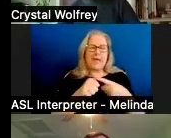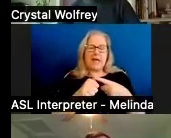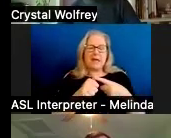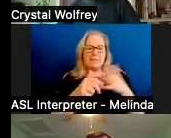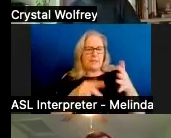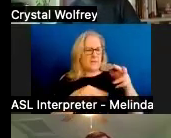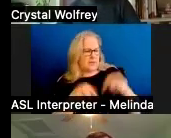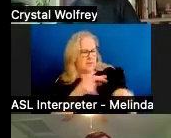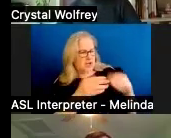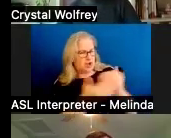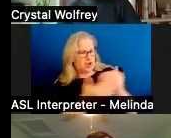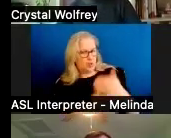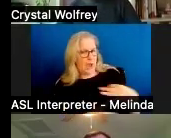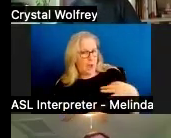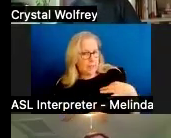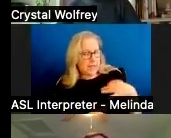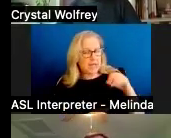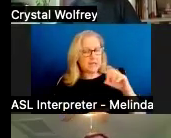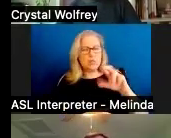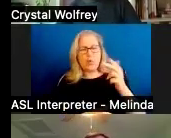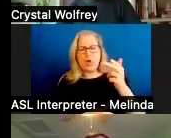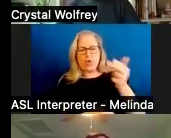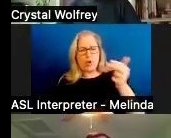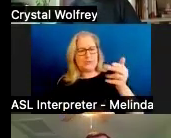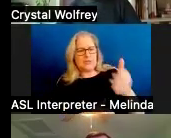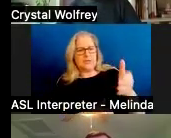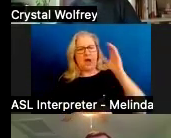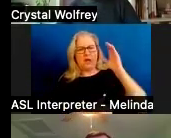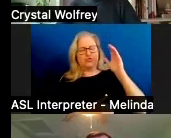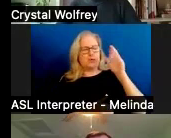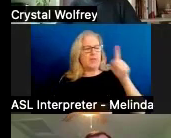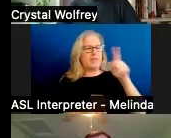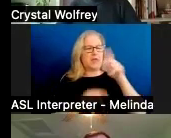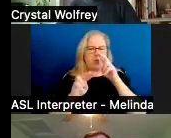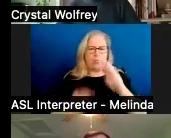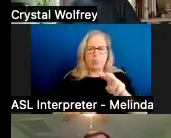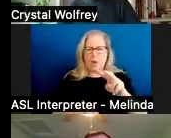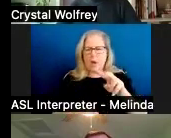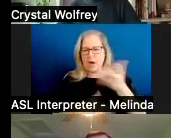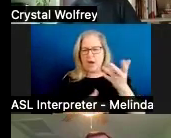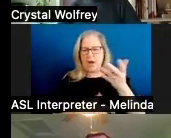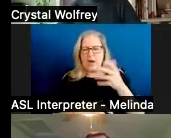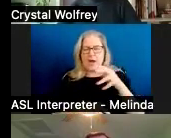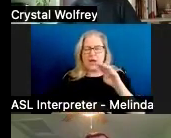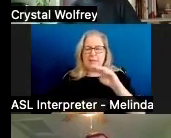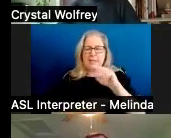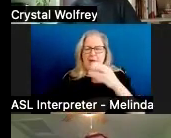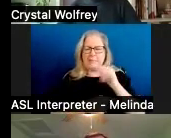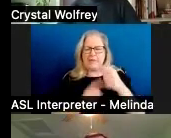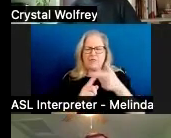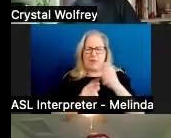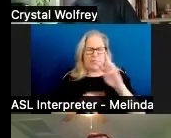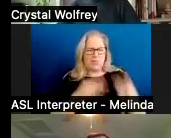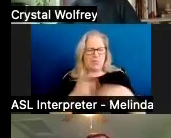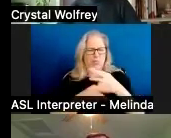out of the order of 1,300 people that are watching my Internet crumble beneath me. So there's a lot to consider here.